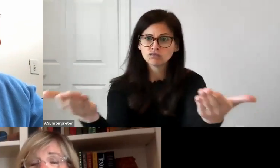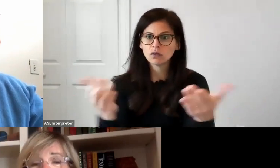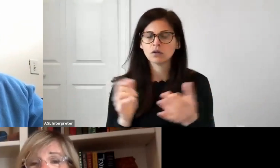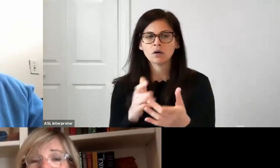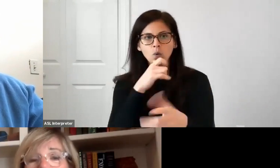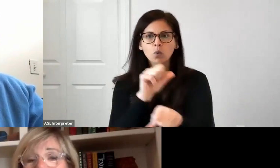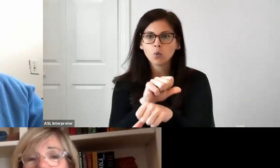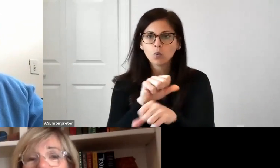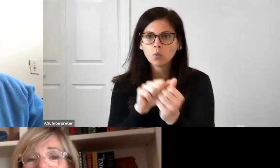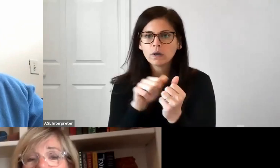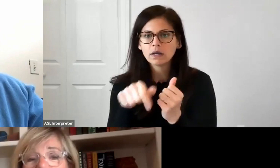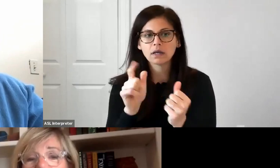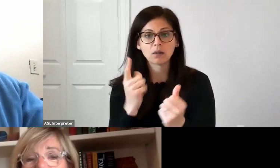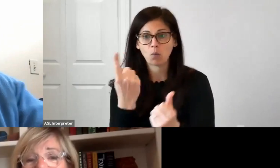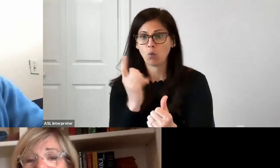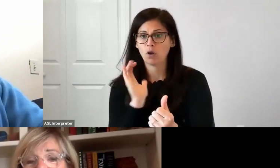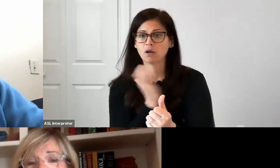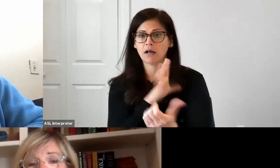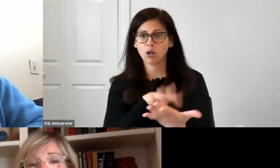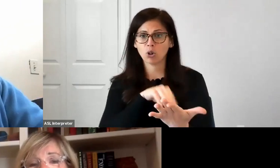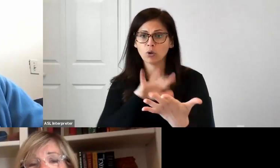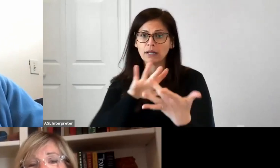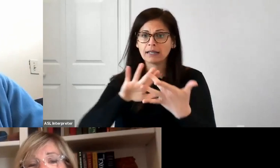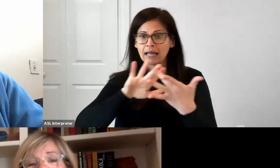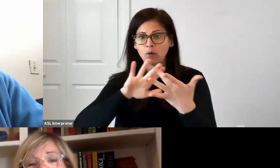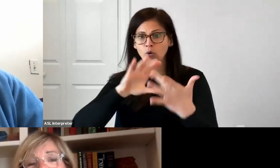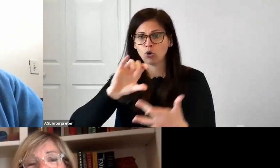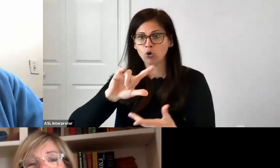in one of our learning networks that Charles has run.